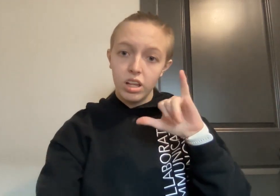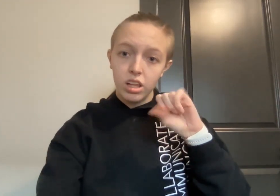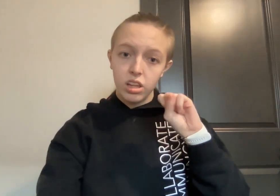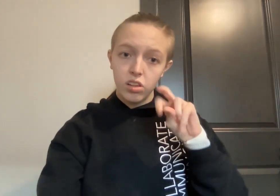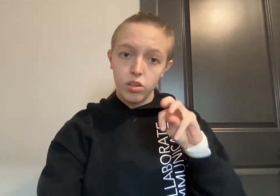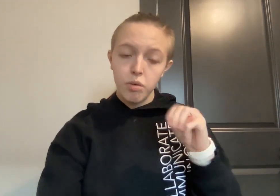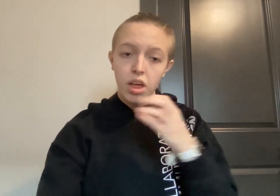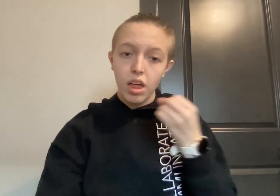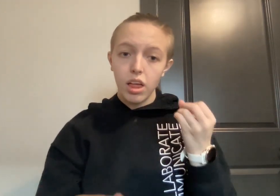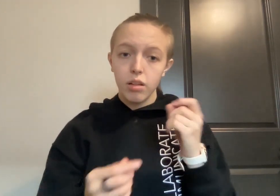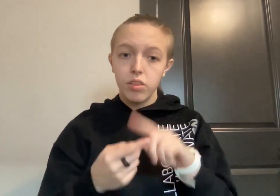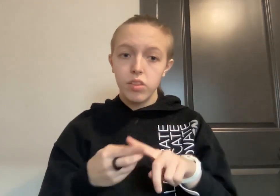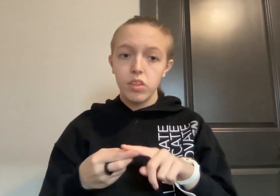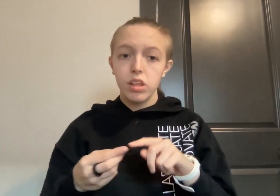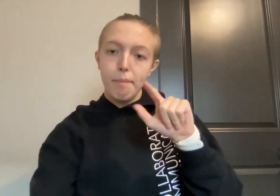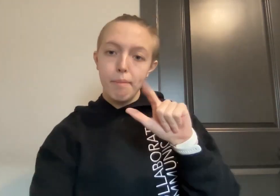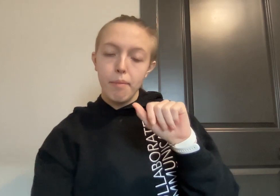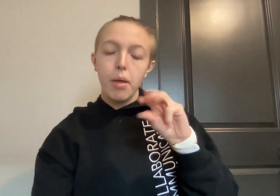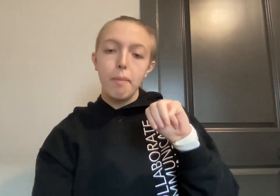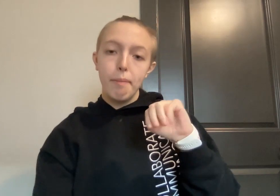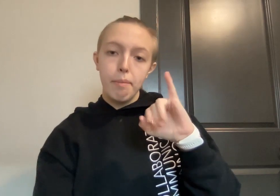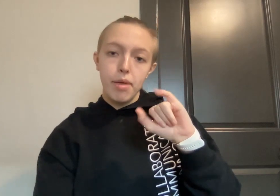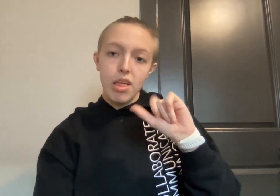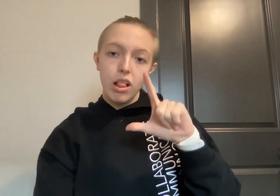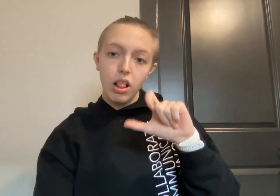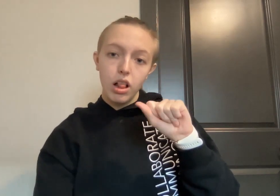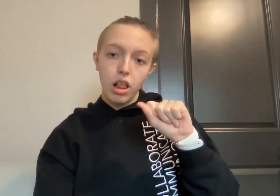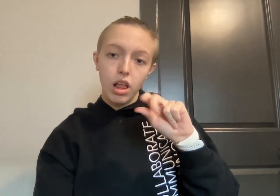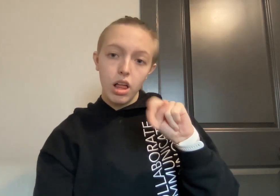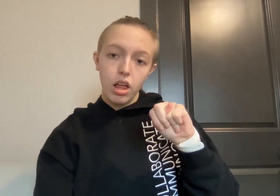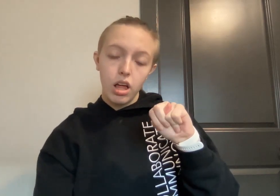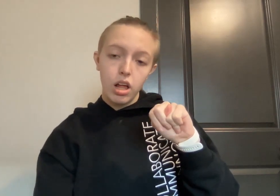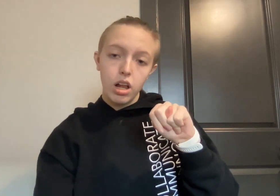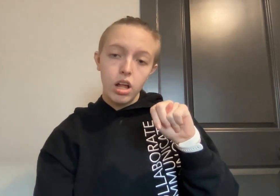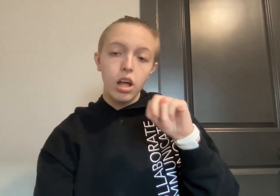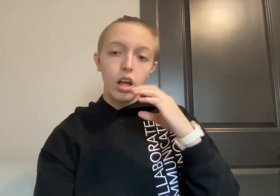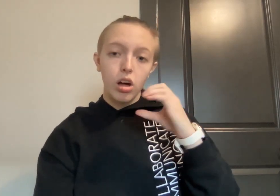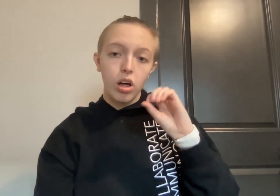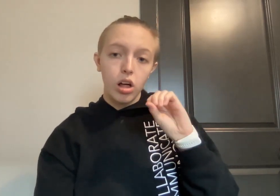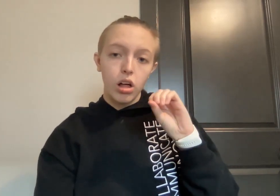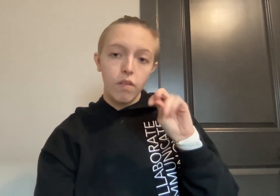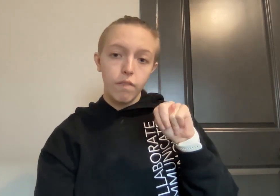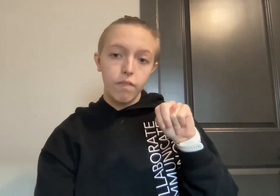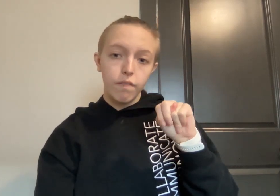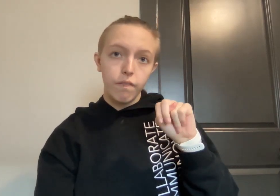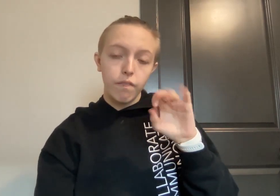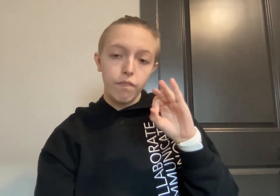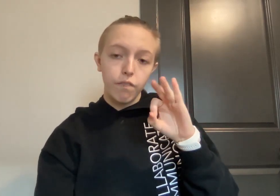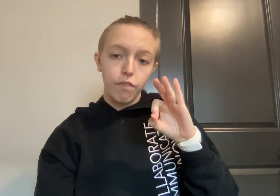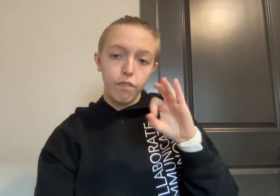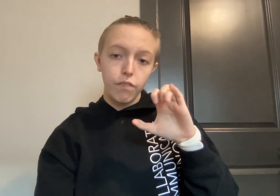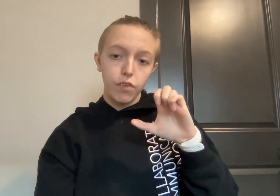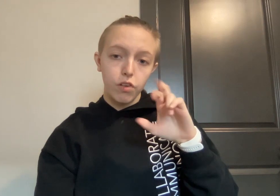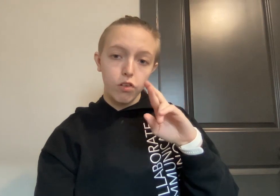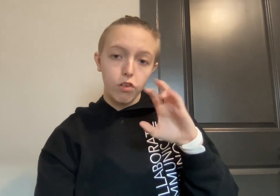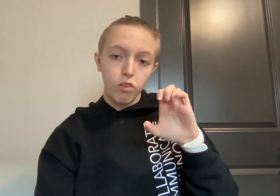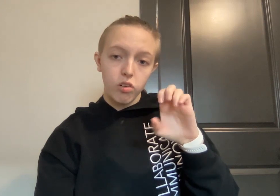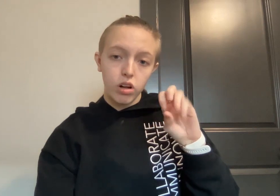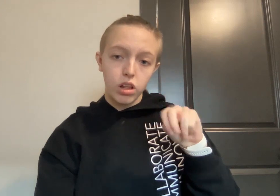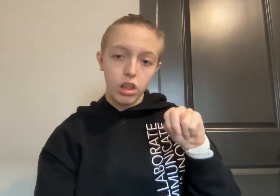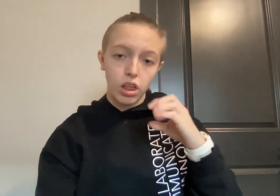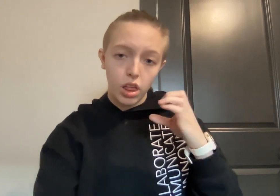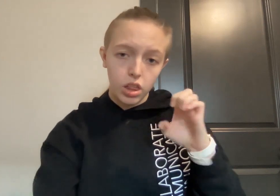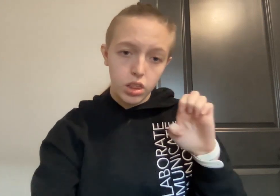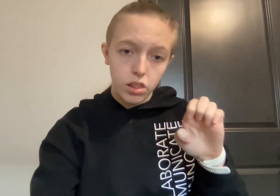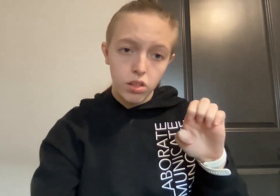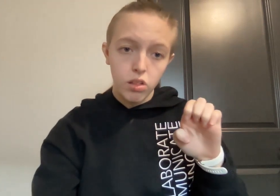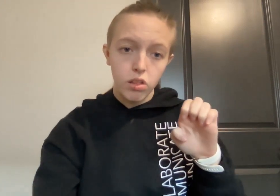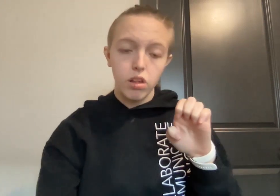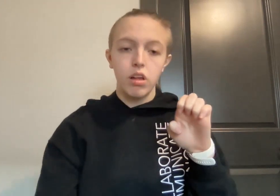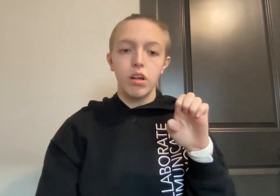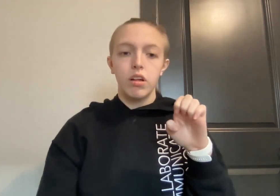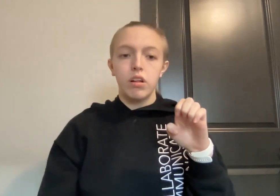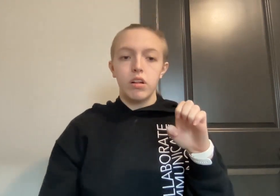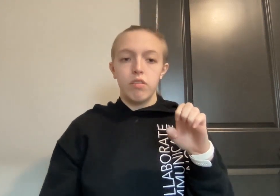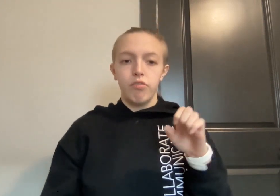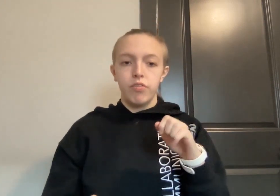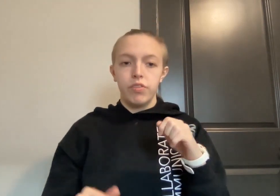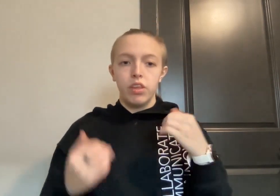and the Milan Conference